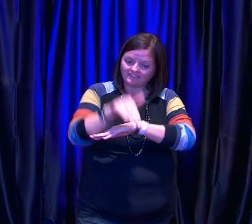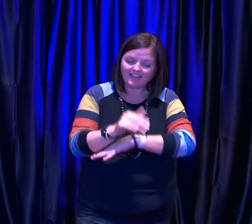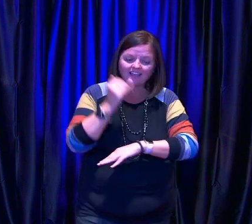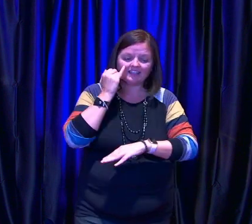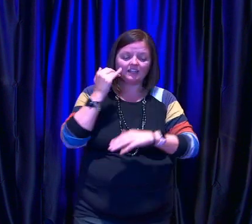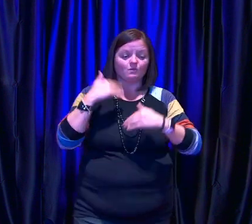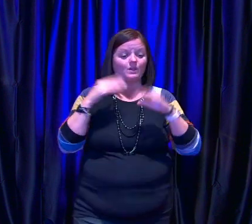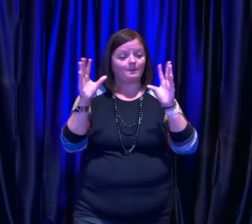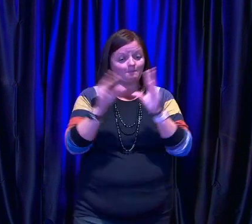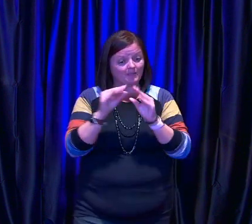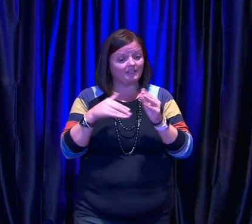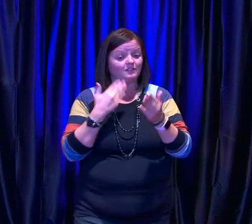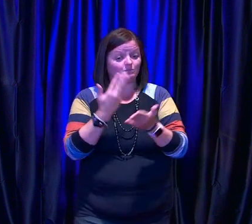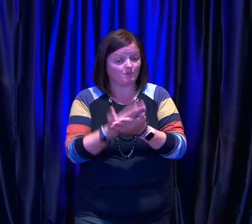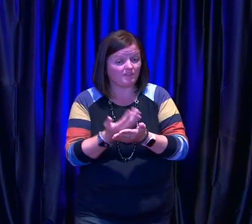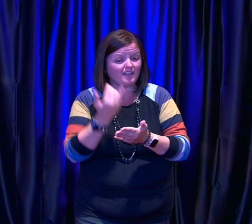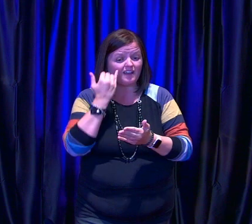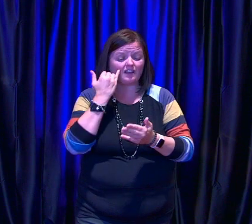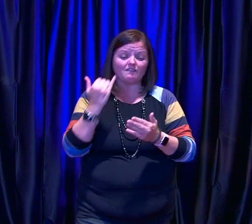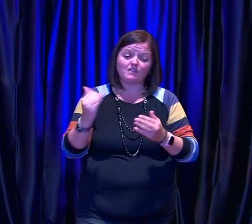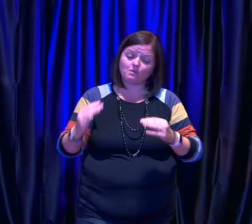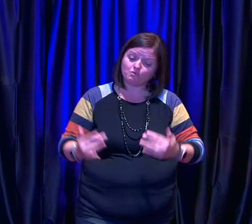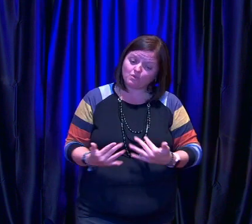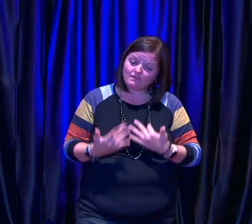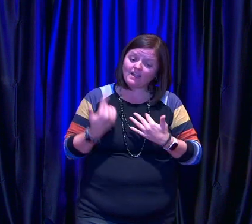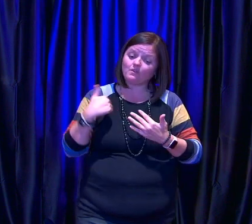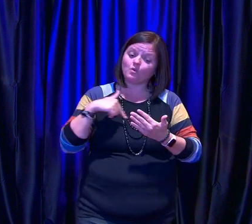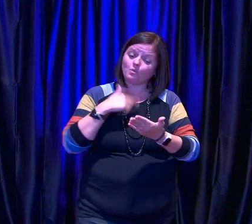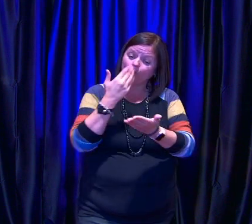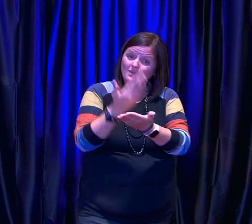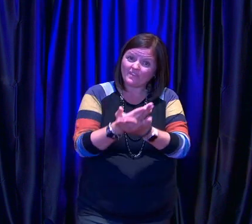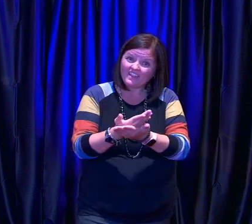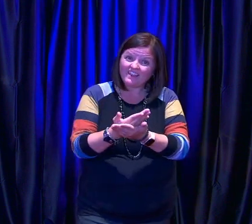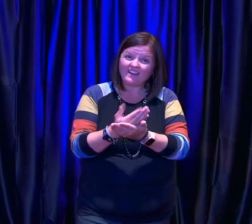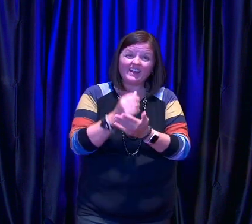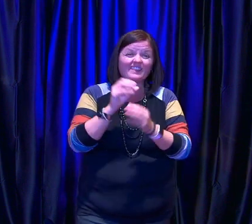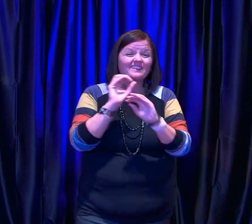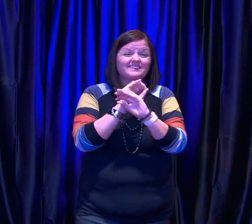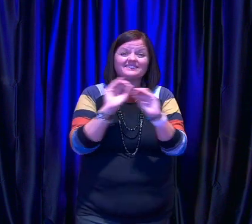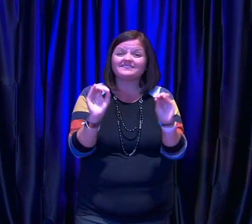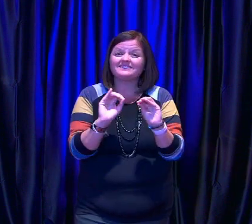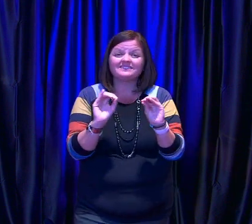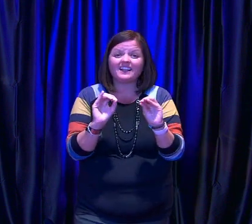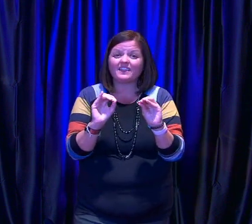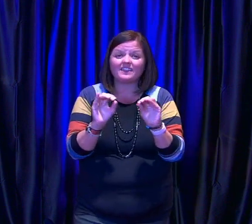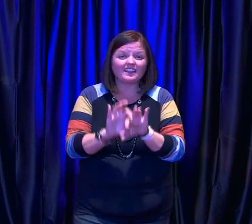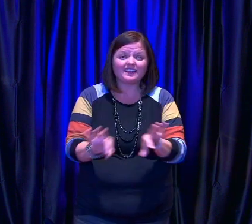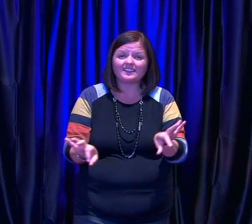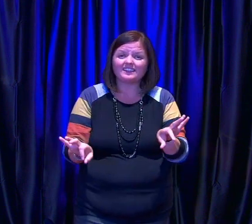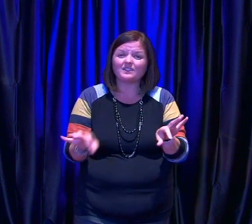meetings we were there and if there was a revival we were there and there isn't anything essentially wrong with that